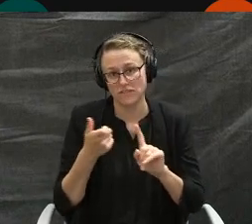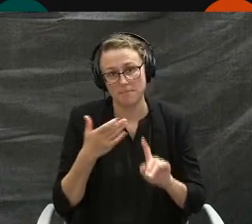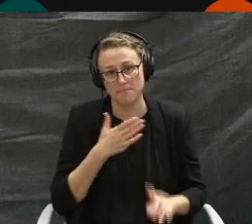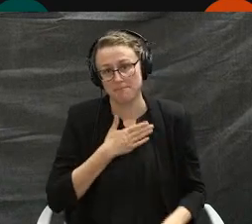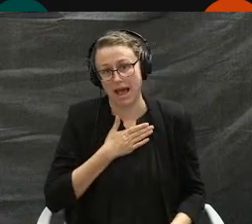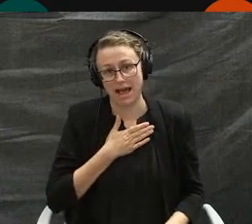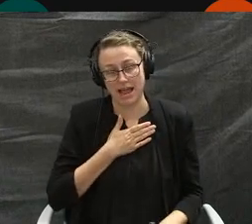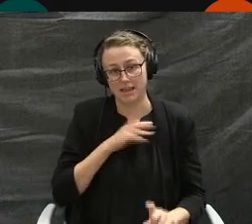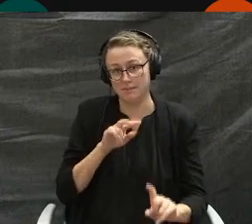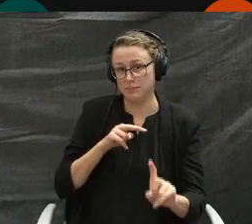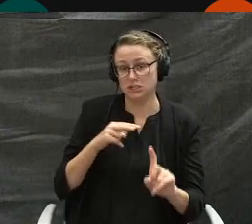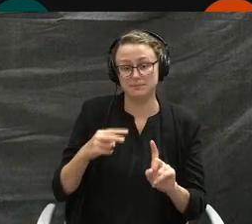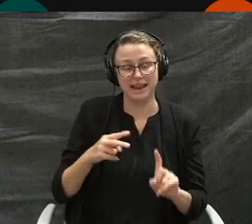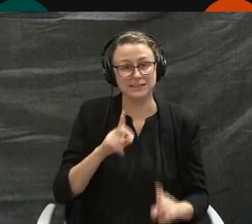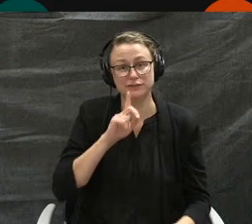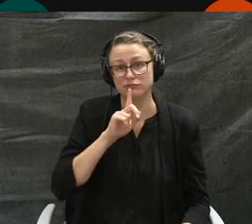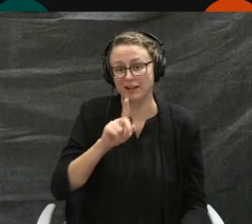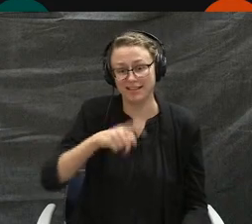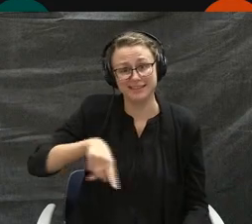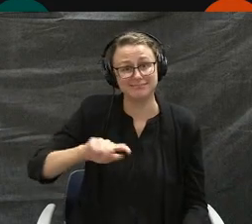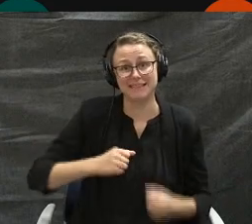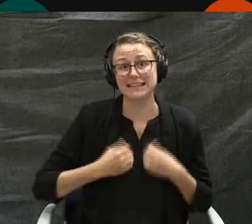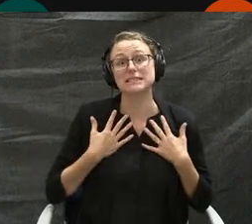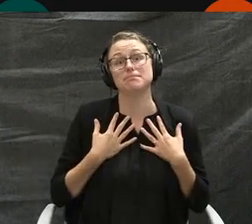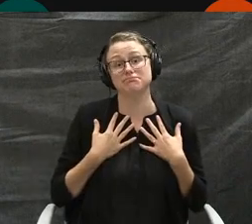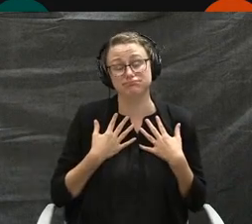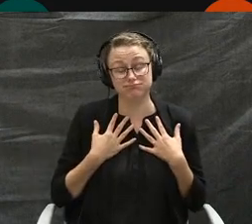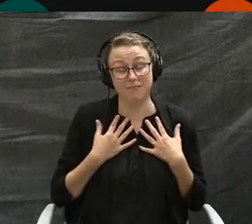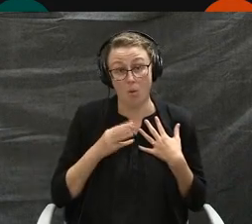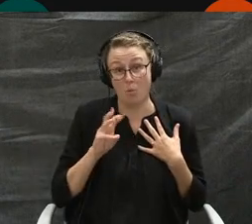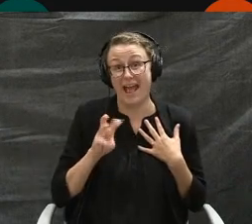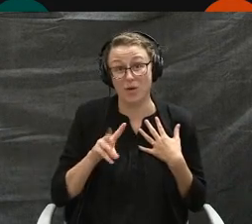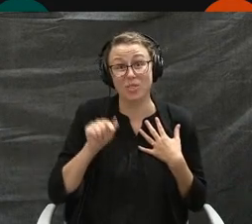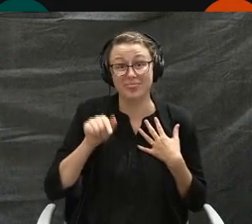was inspiring to watch the commitment that they put into